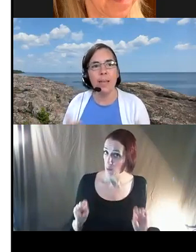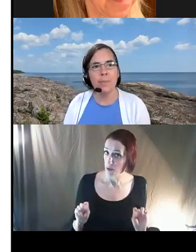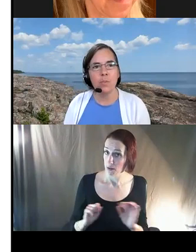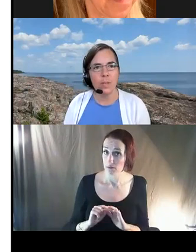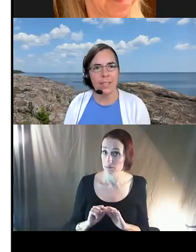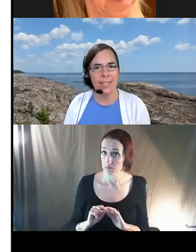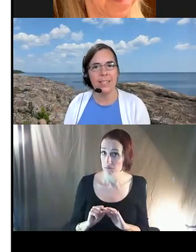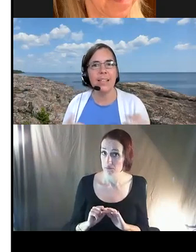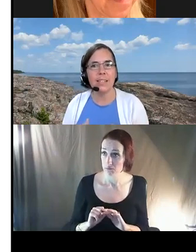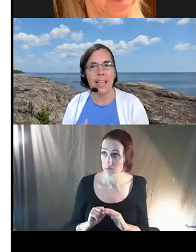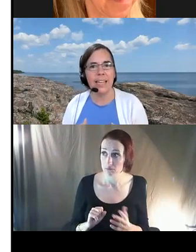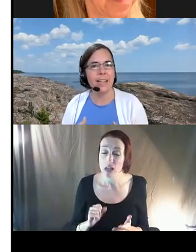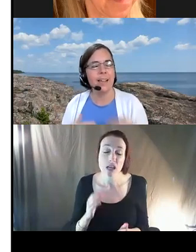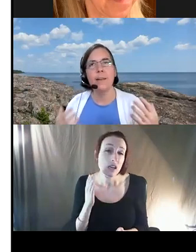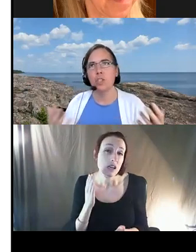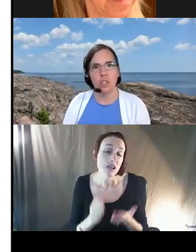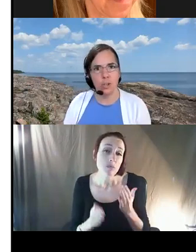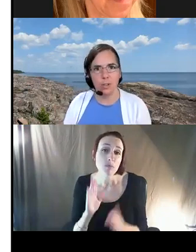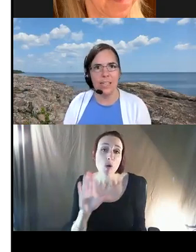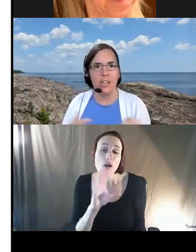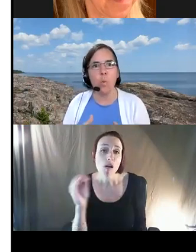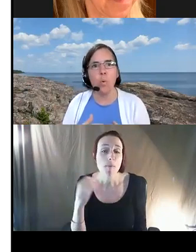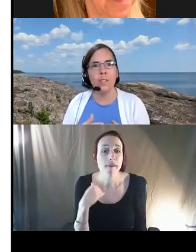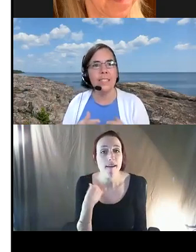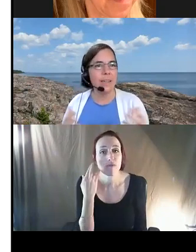There might be reasons like security or data